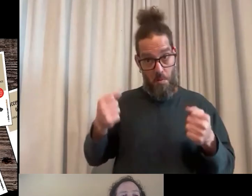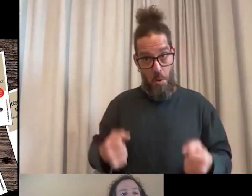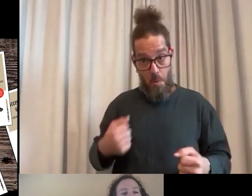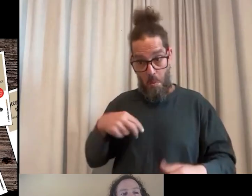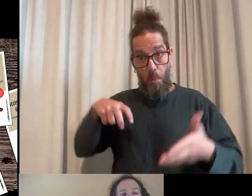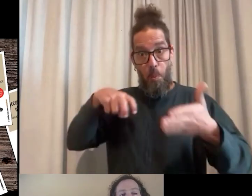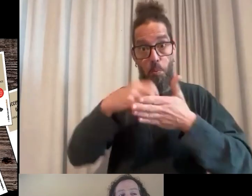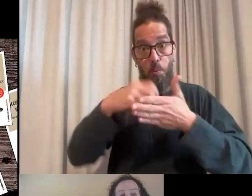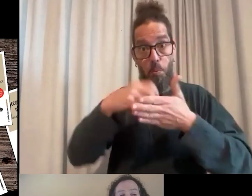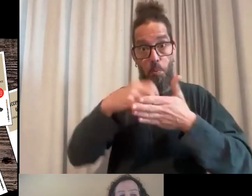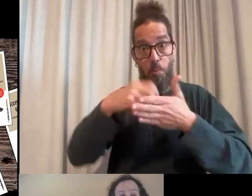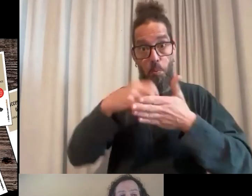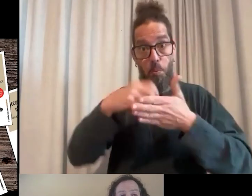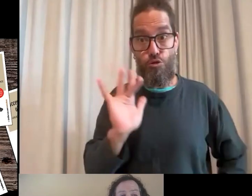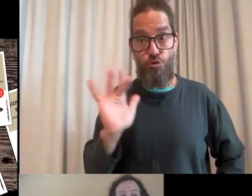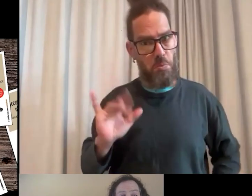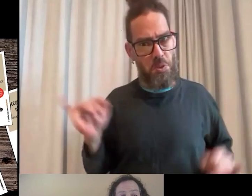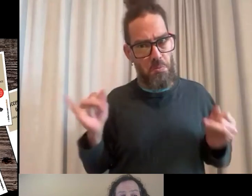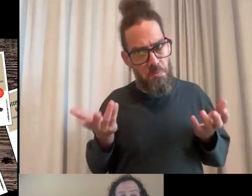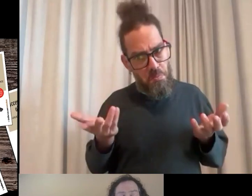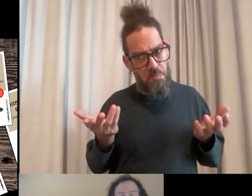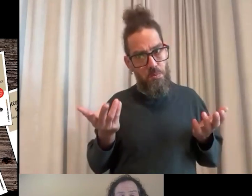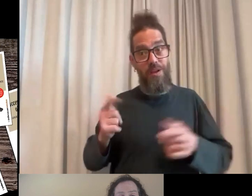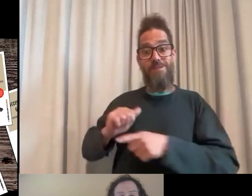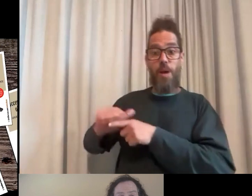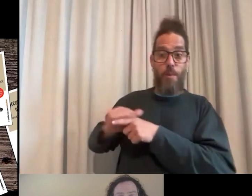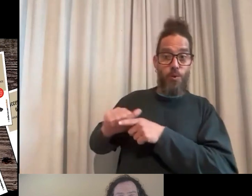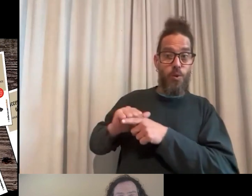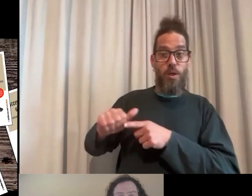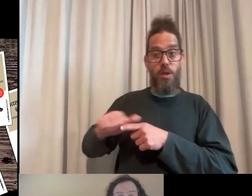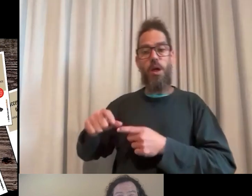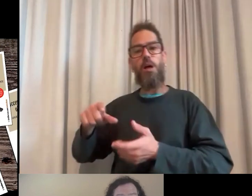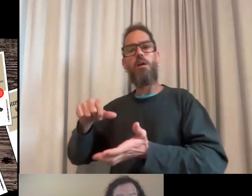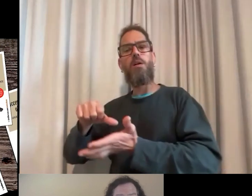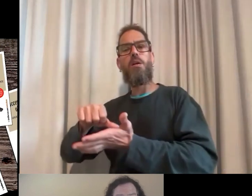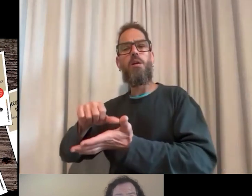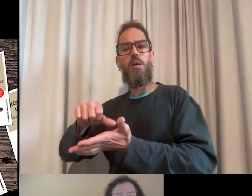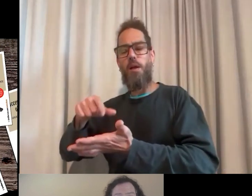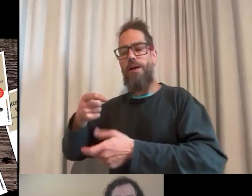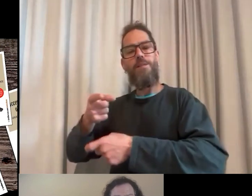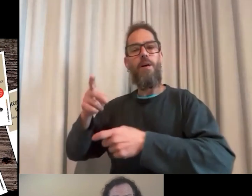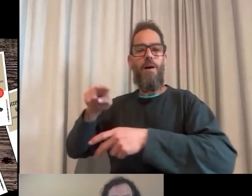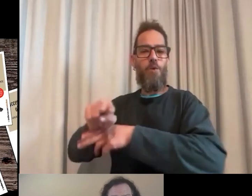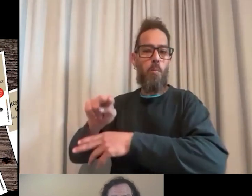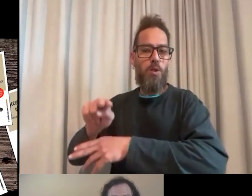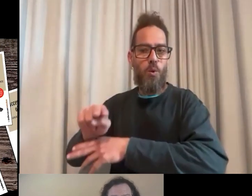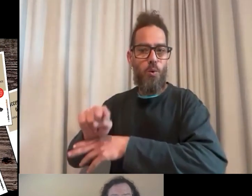Now, but when we're talking about training or procurement,